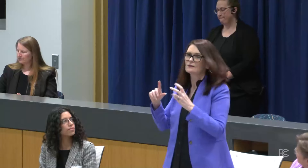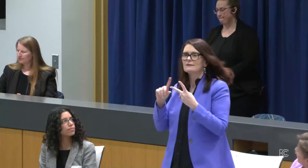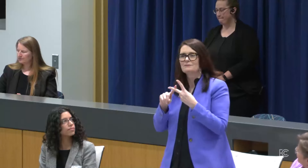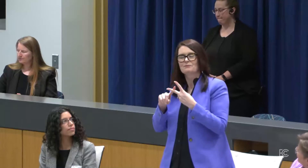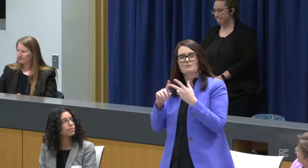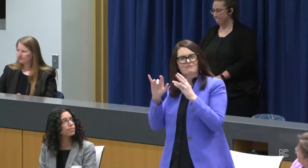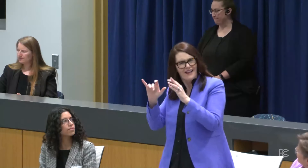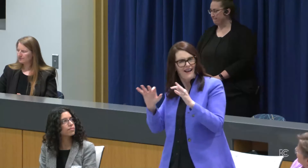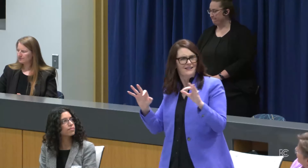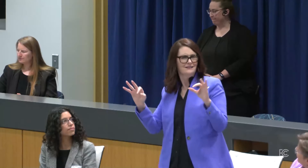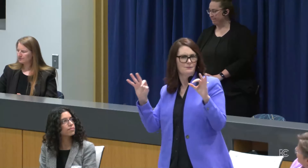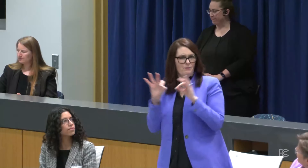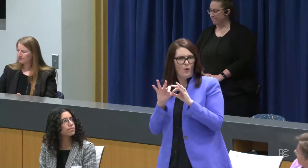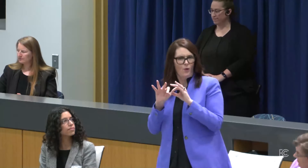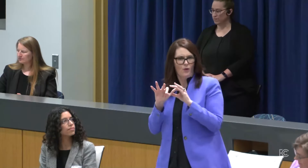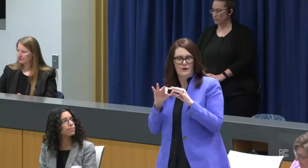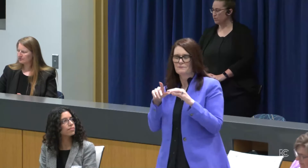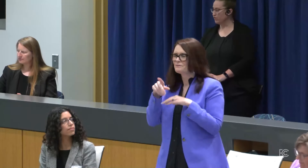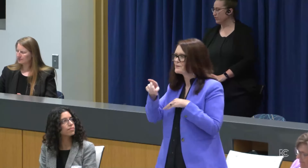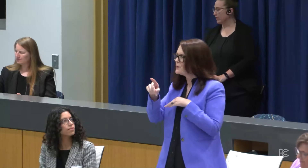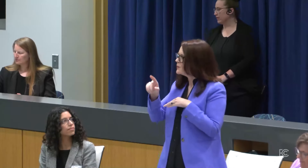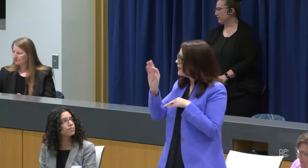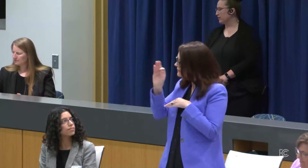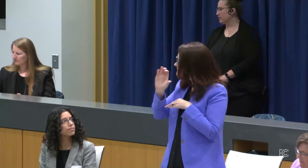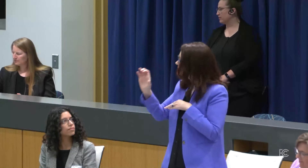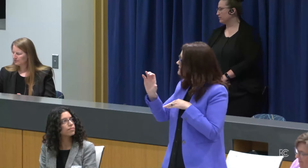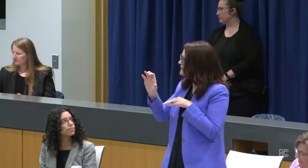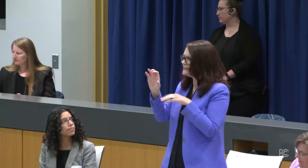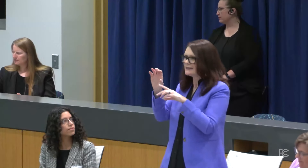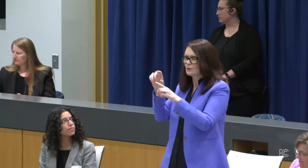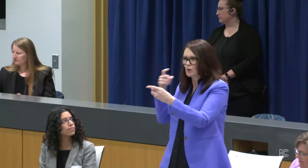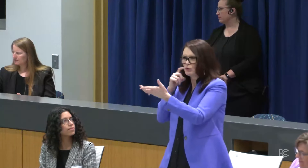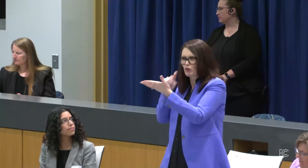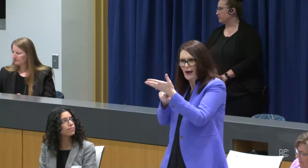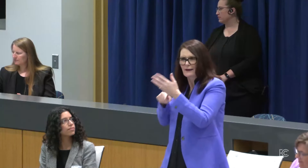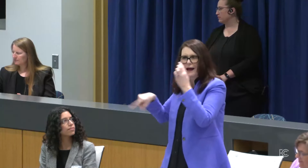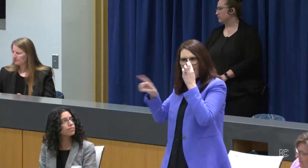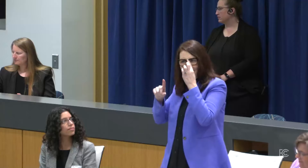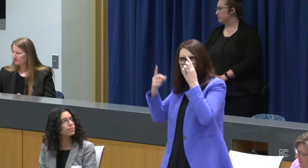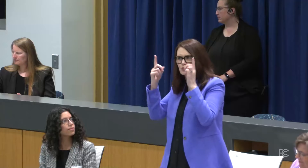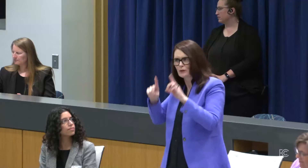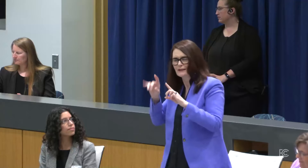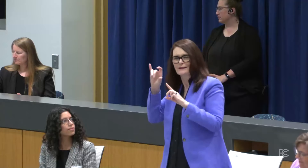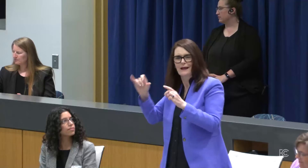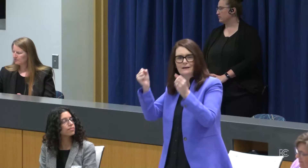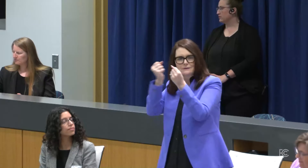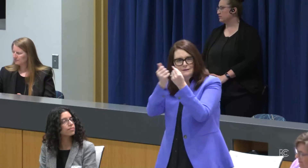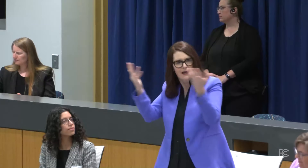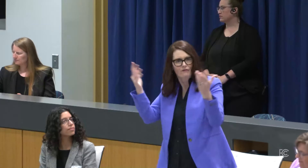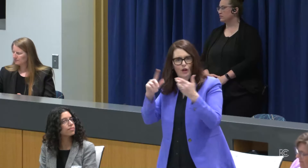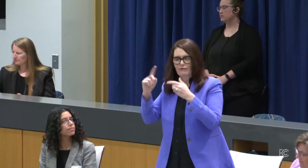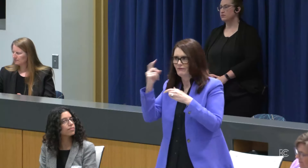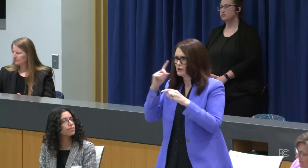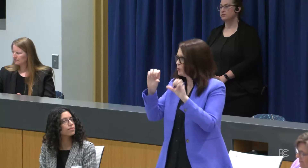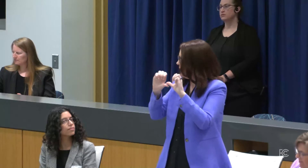SO ALSO, THE DISABILITY ADVISORY COMMITTEE IN 2023 IMPLEMENTED A LOT OF RECOMMENDATIONS THAT WOULD